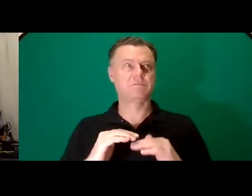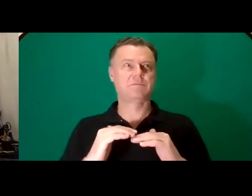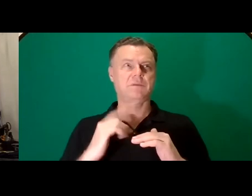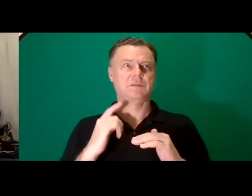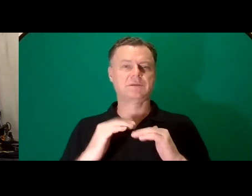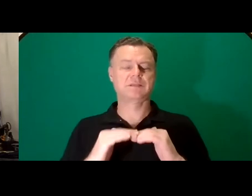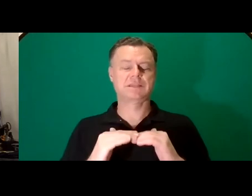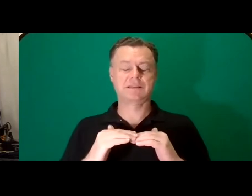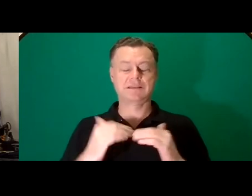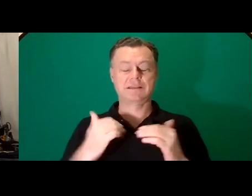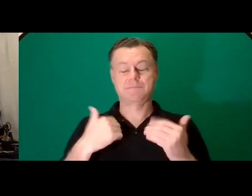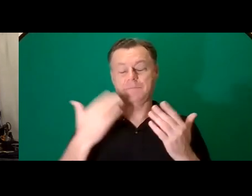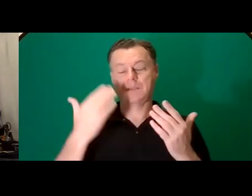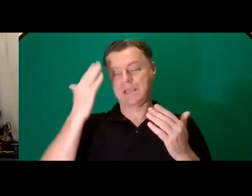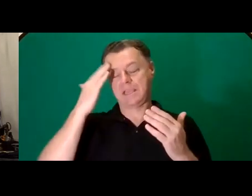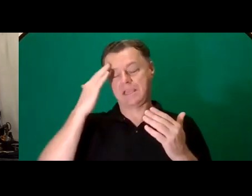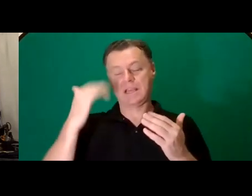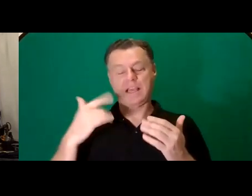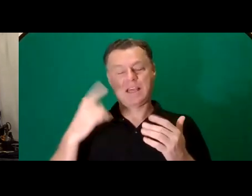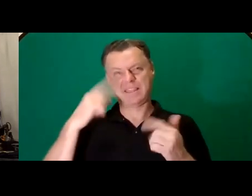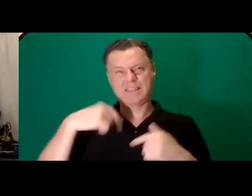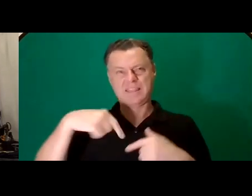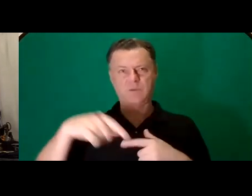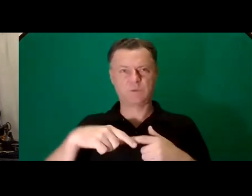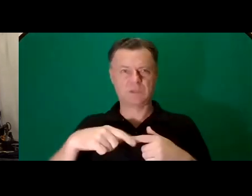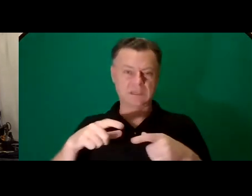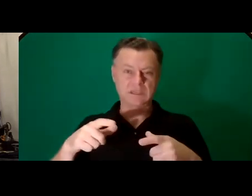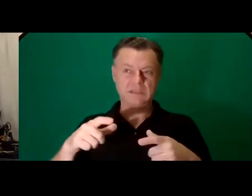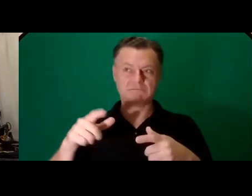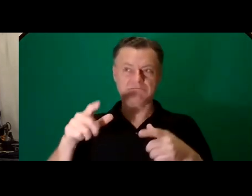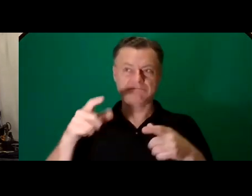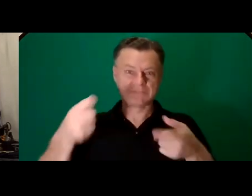my head I'd probably been given the hearing aids that week and they were big and chunky